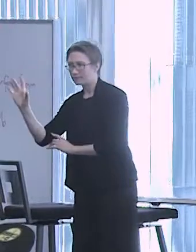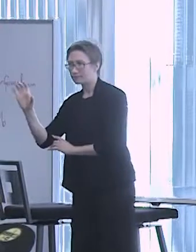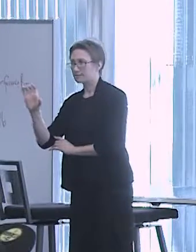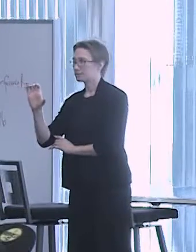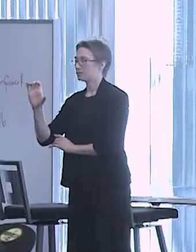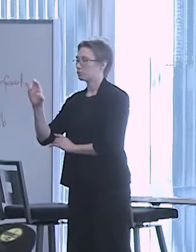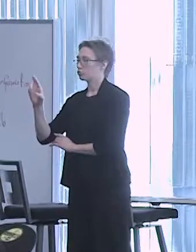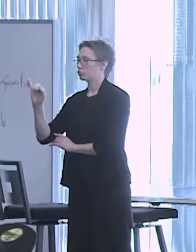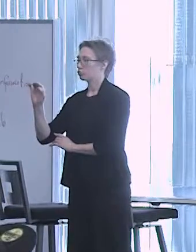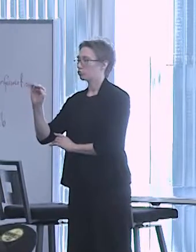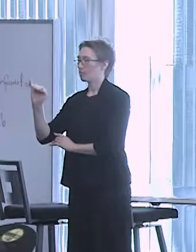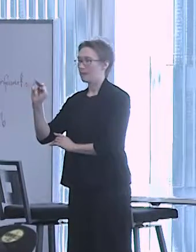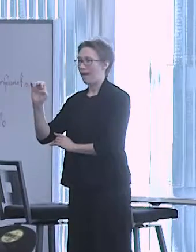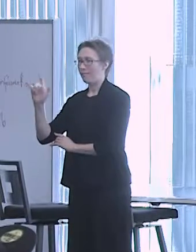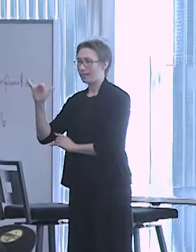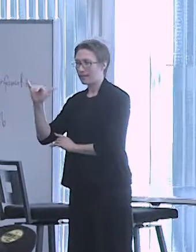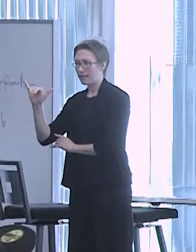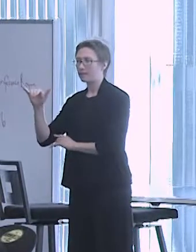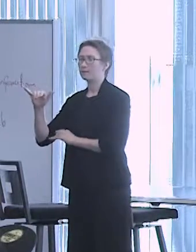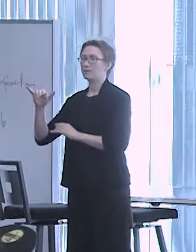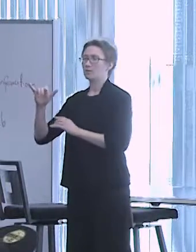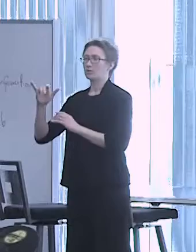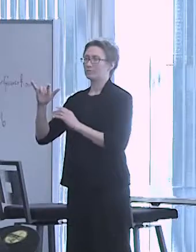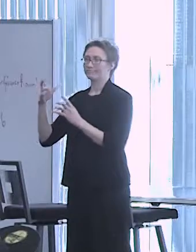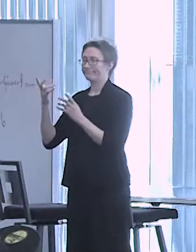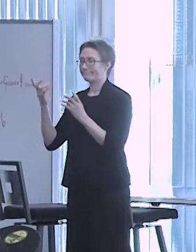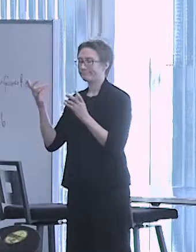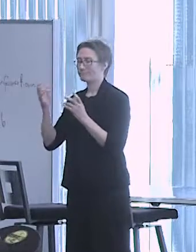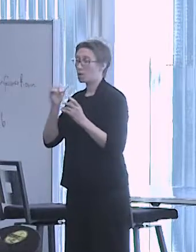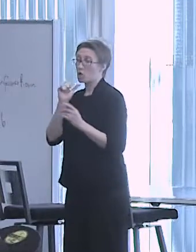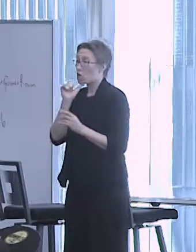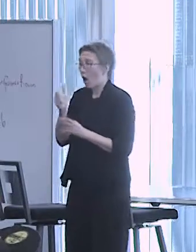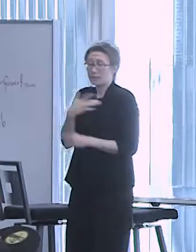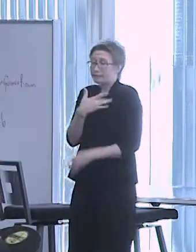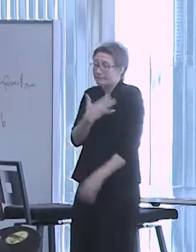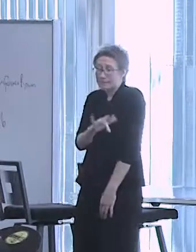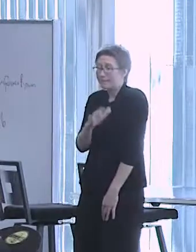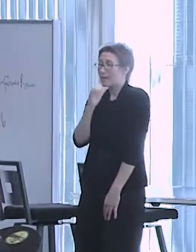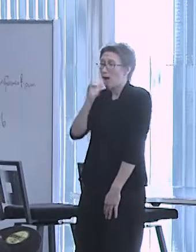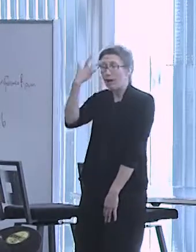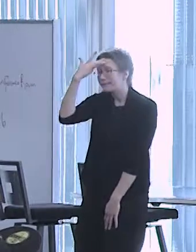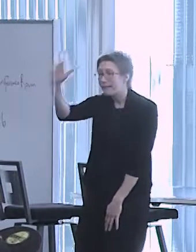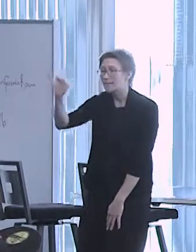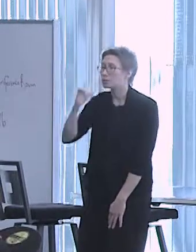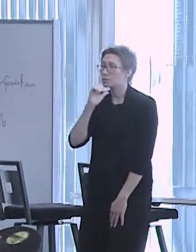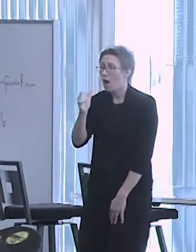Not with intelligence, sensitivity, or gentleness, or humanity.